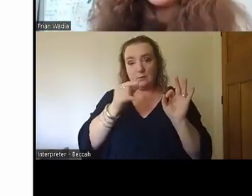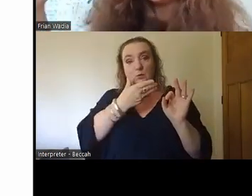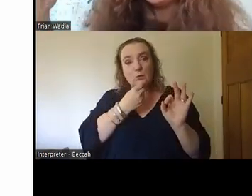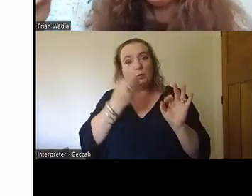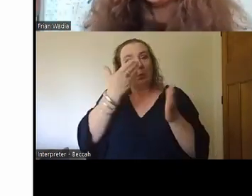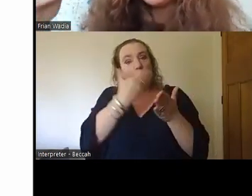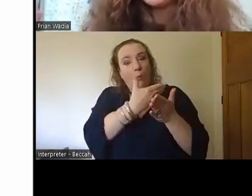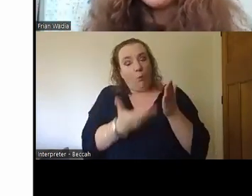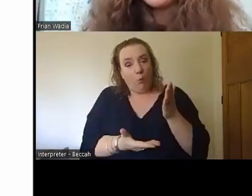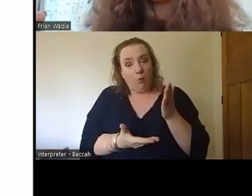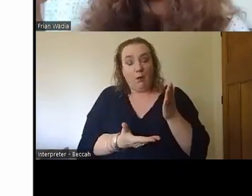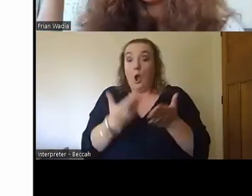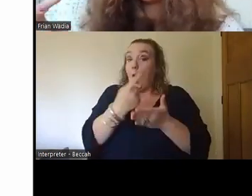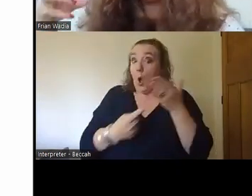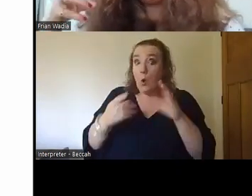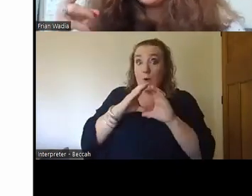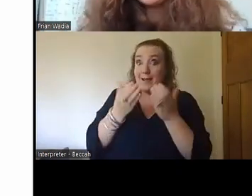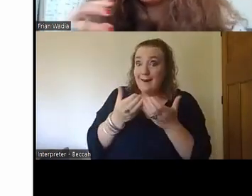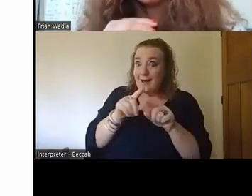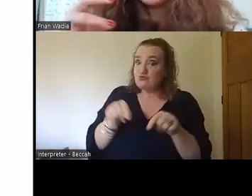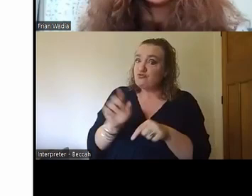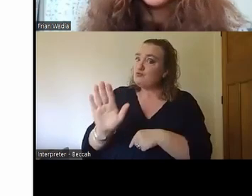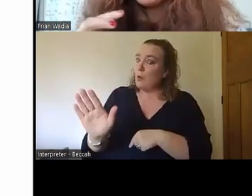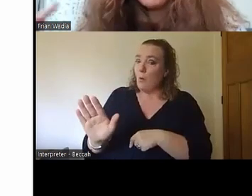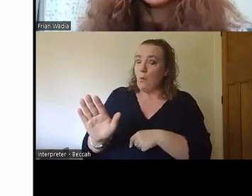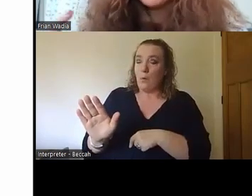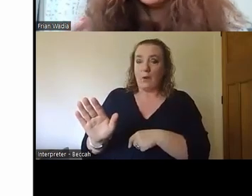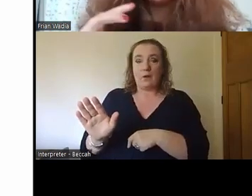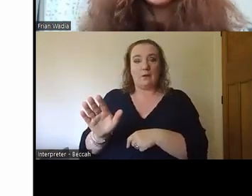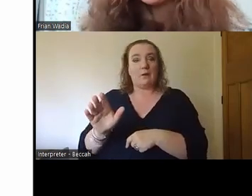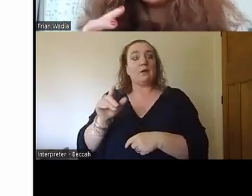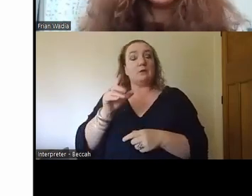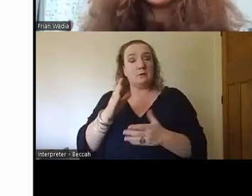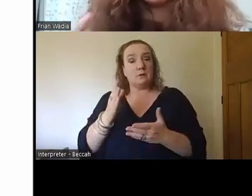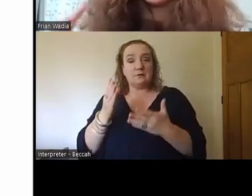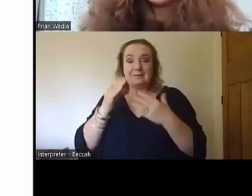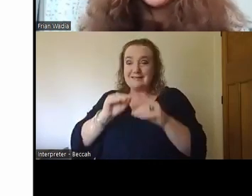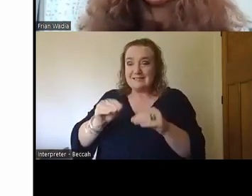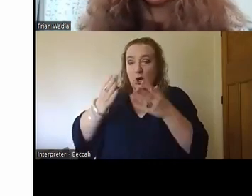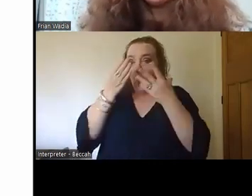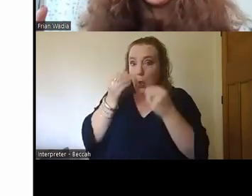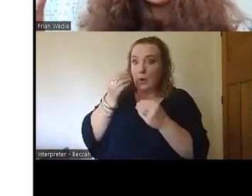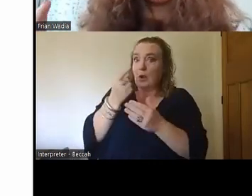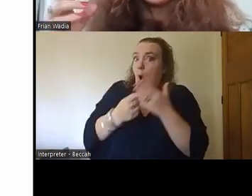just in the classroom practise, just in the act of engaging, interacting, teaching, learning with a child.